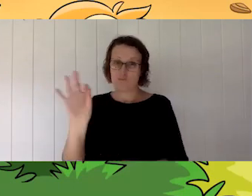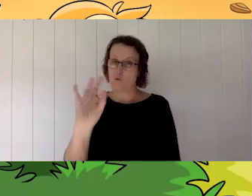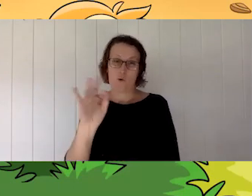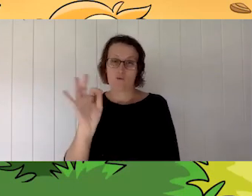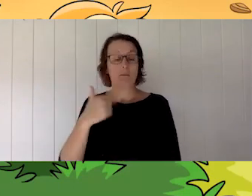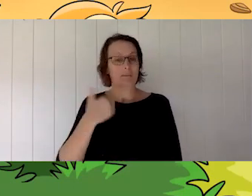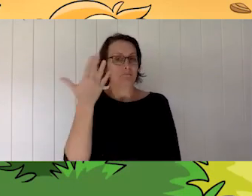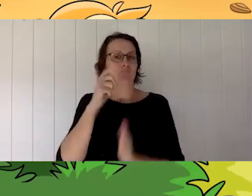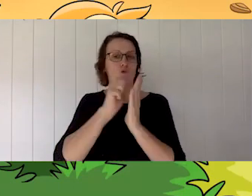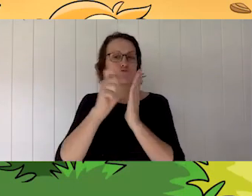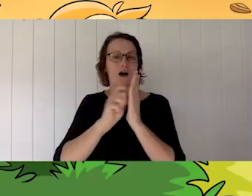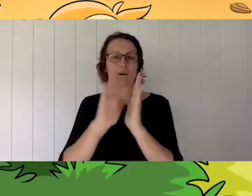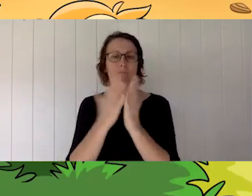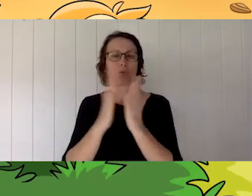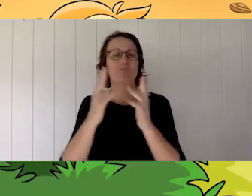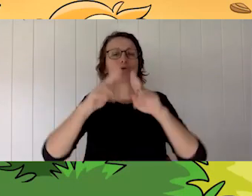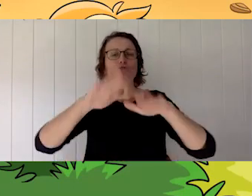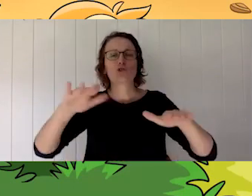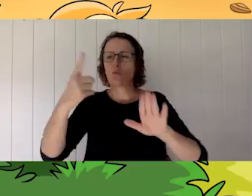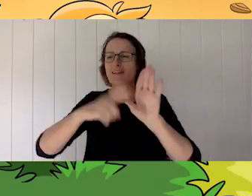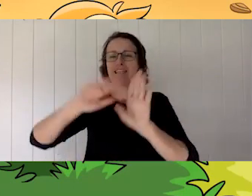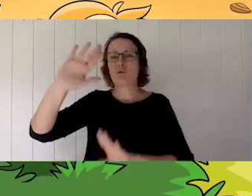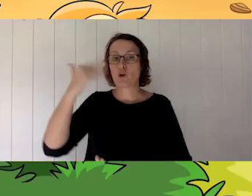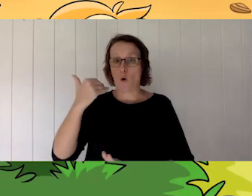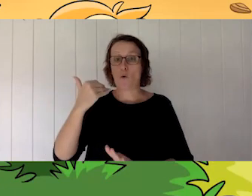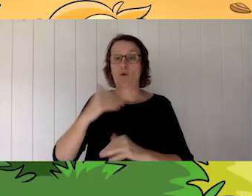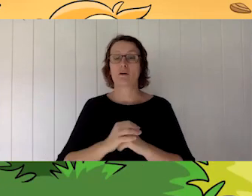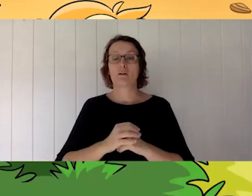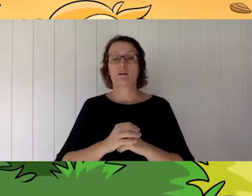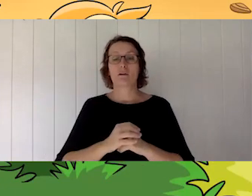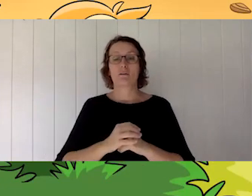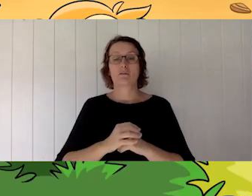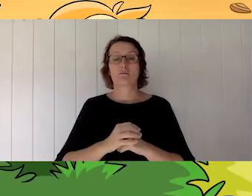wrote this kids' book a year or so ago, and it was mainly based on